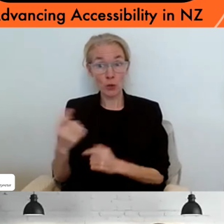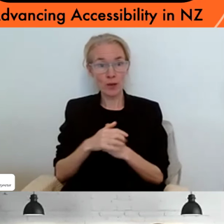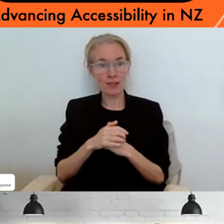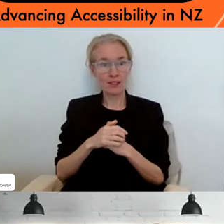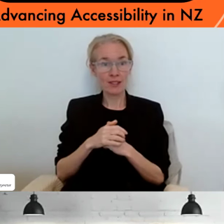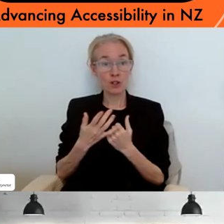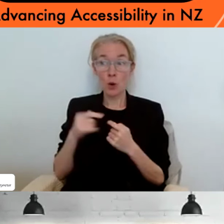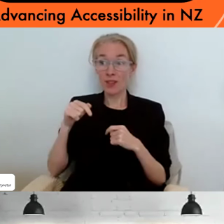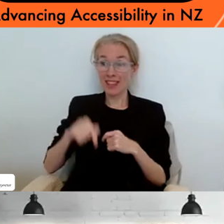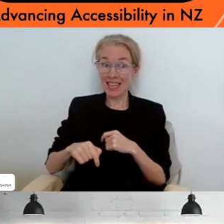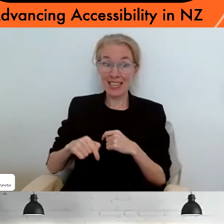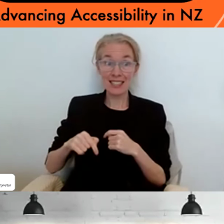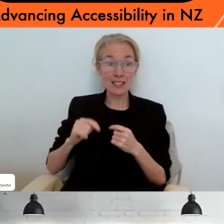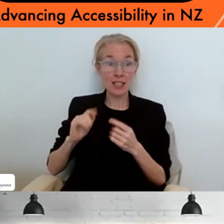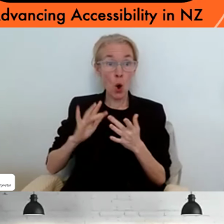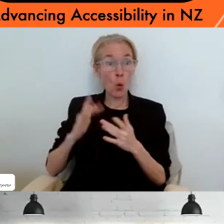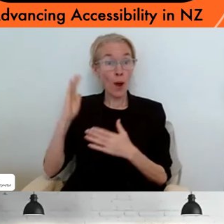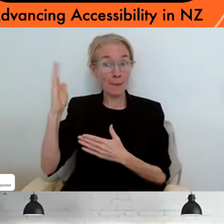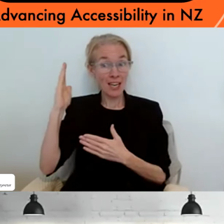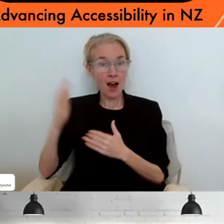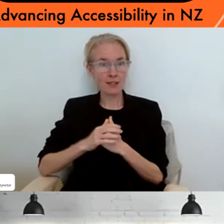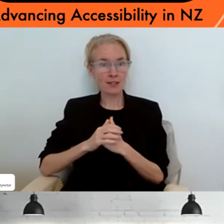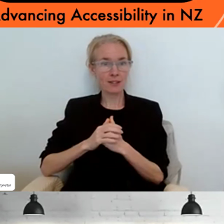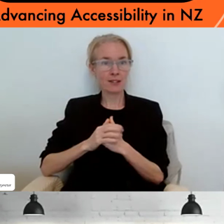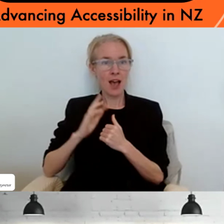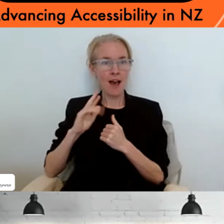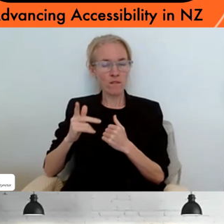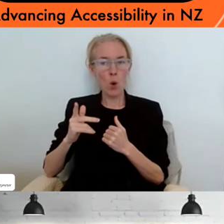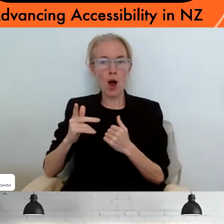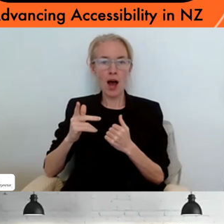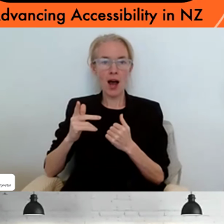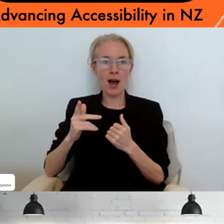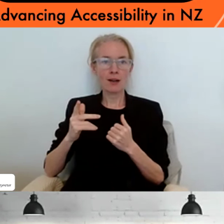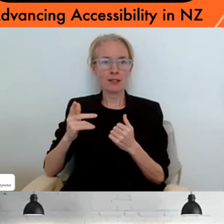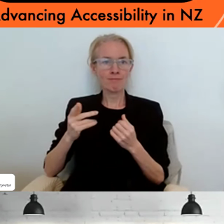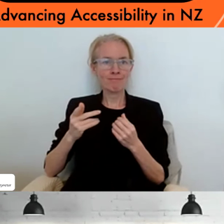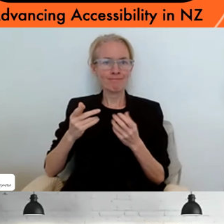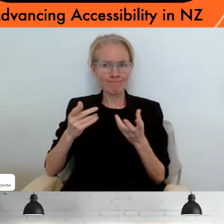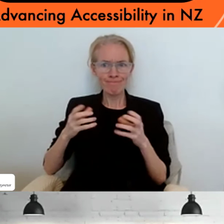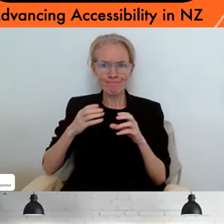to share the responsibility of creating and fostering a more inclusive